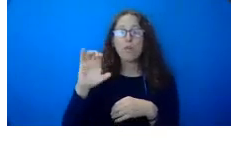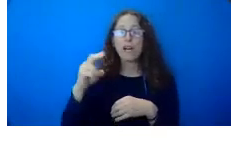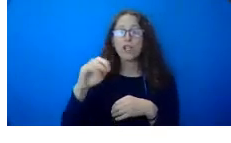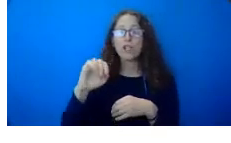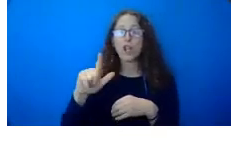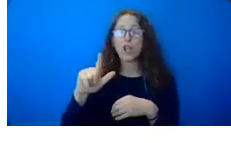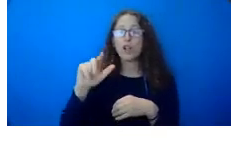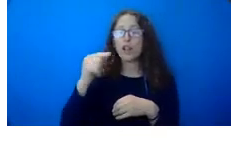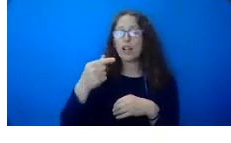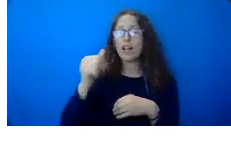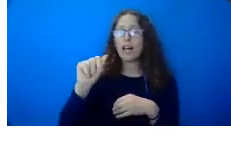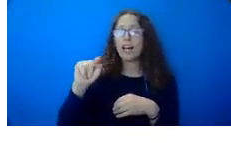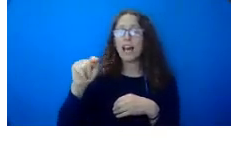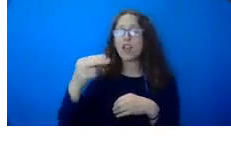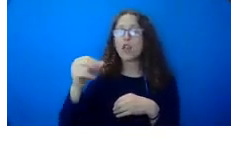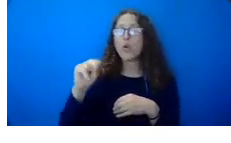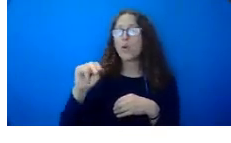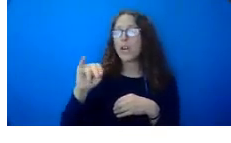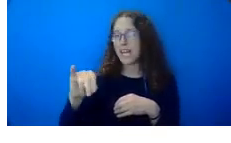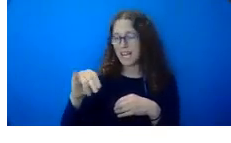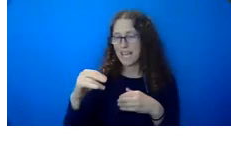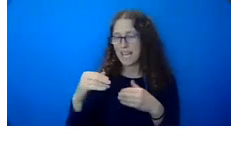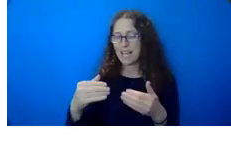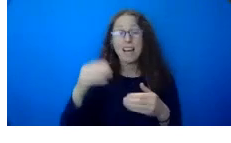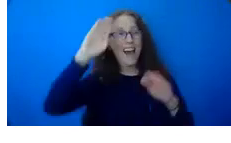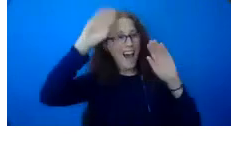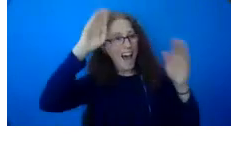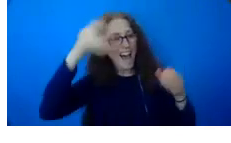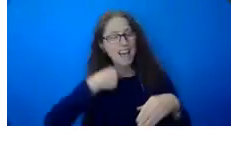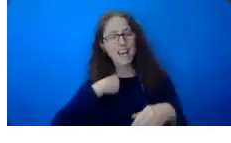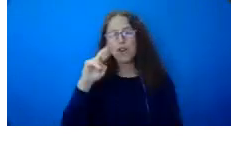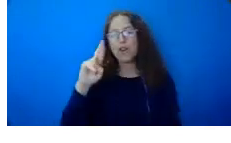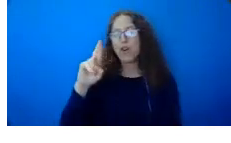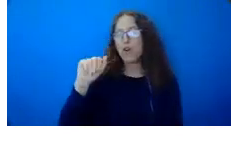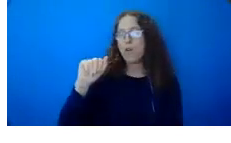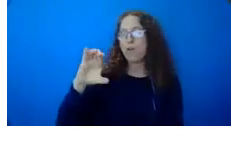HI, I AM MARCOS MARTINEZ, THE EXECUTIVE DIRECTOR AT CASA LATINA. » WELCOME.